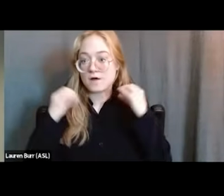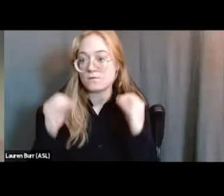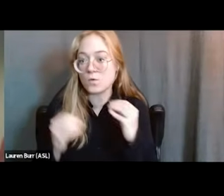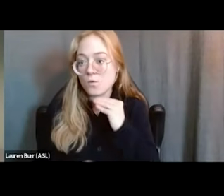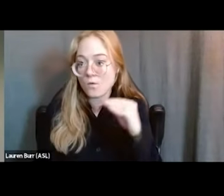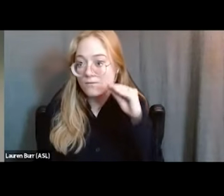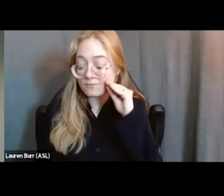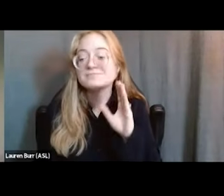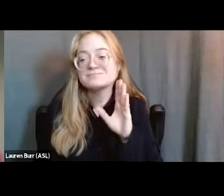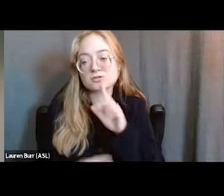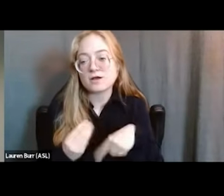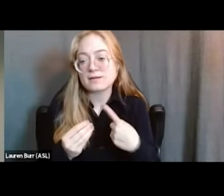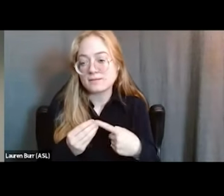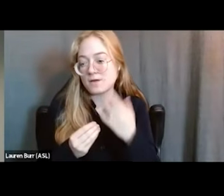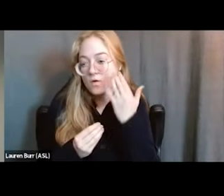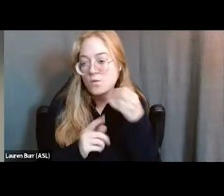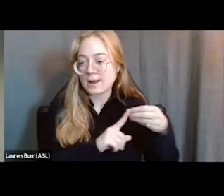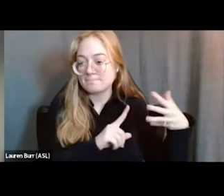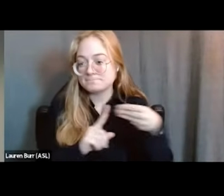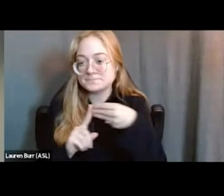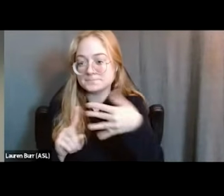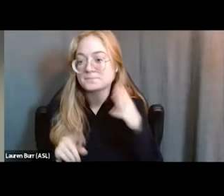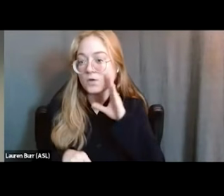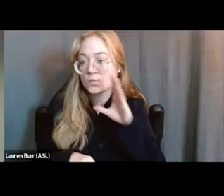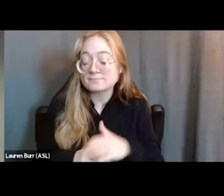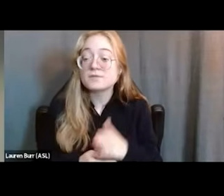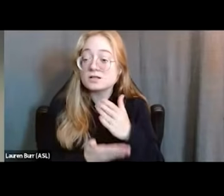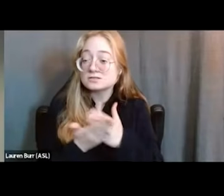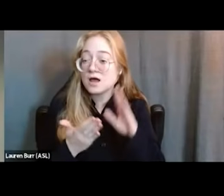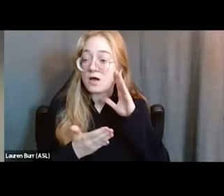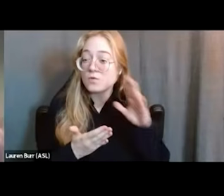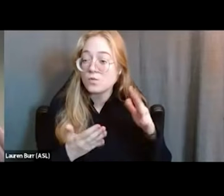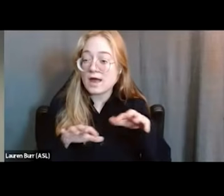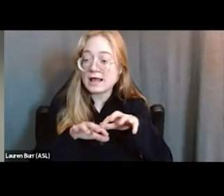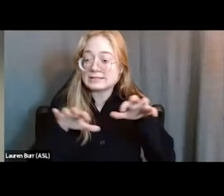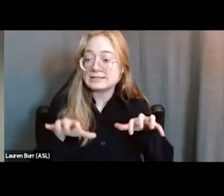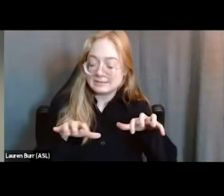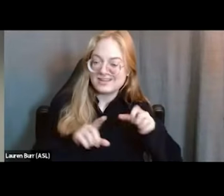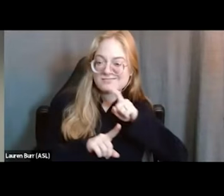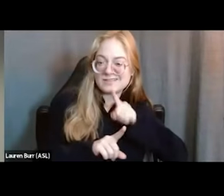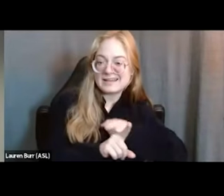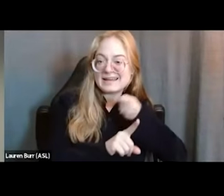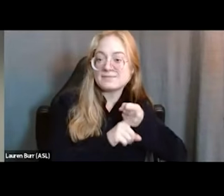So I'm gonna divide up these issues as we're talking about. Some are gonna be more affecting those who are experiencing chronic homelessness